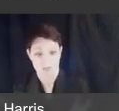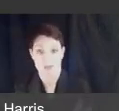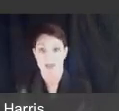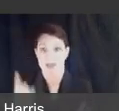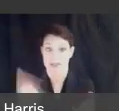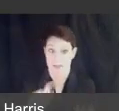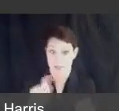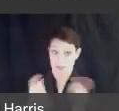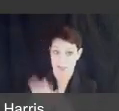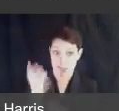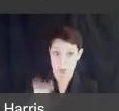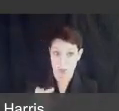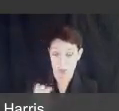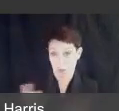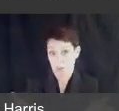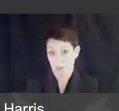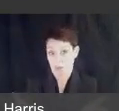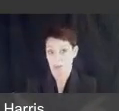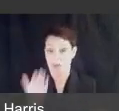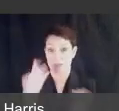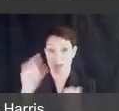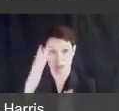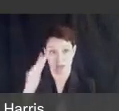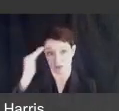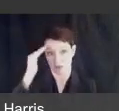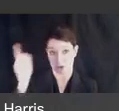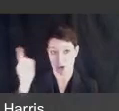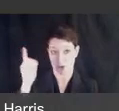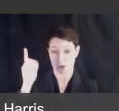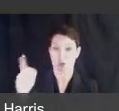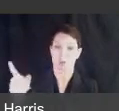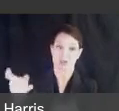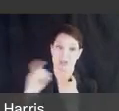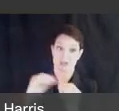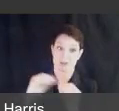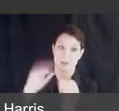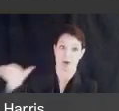perhaps the Governor's aware that we're going to get a lot more doses than we have been made aware